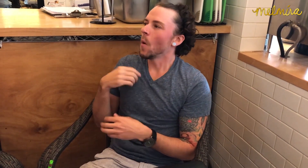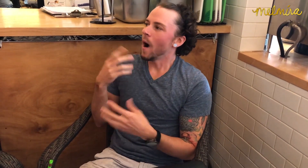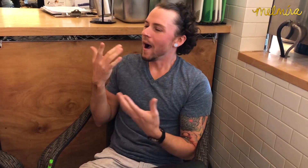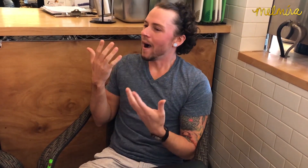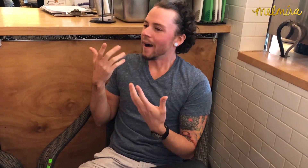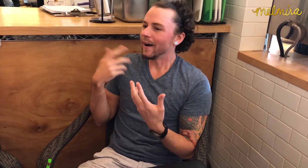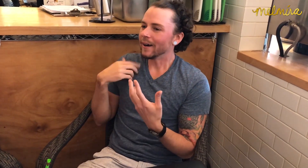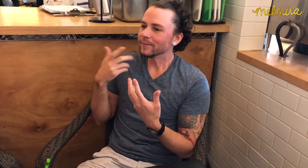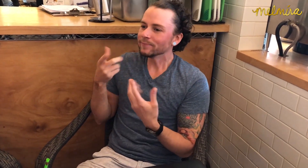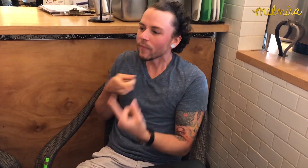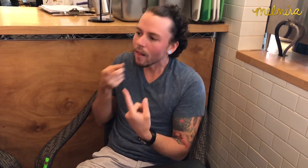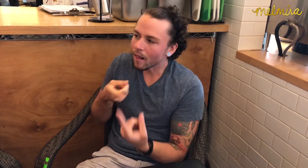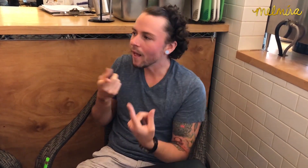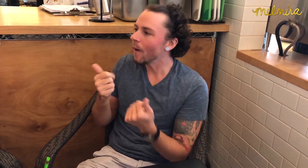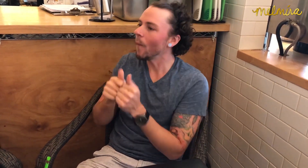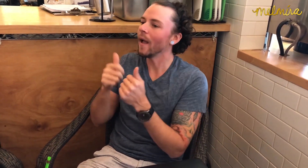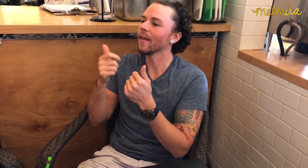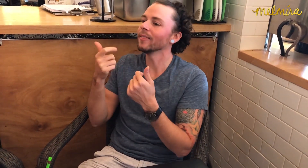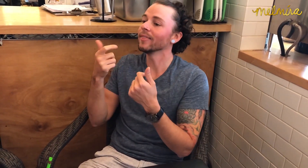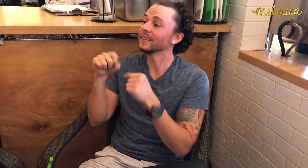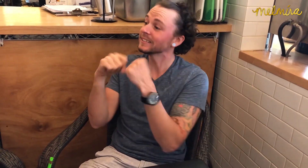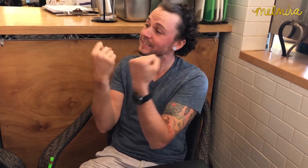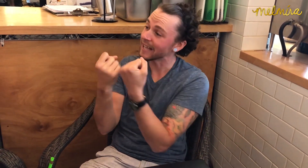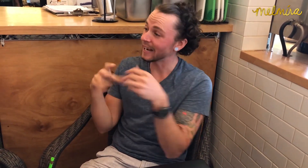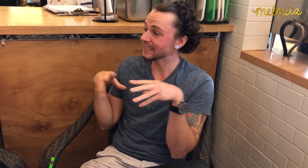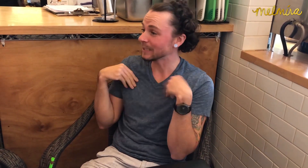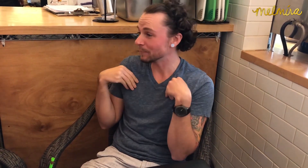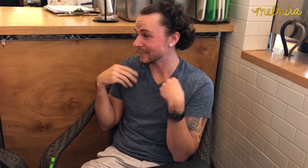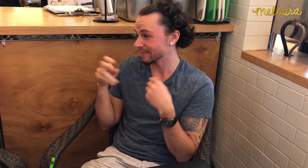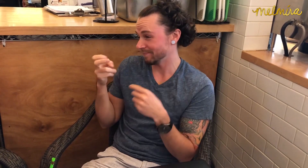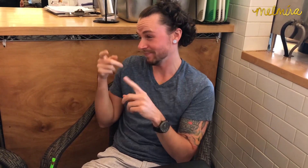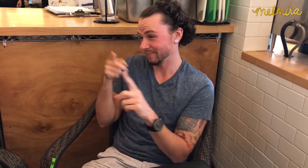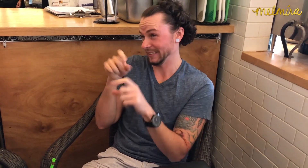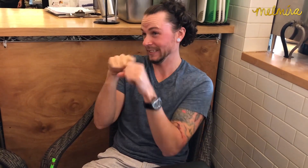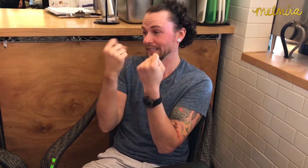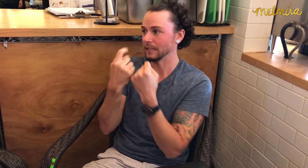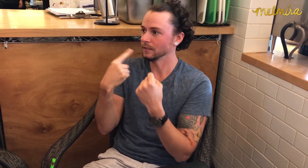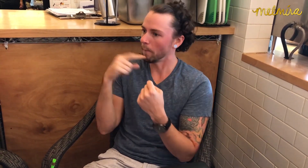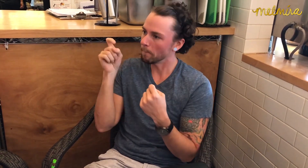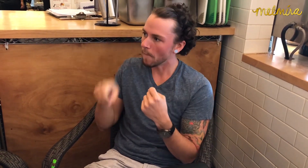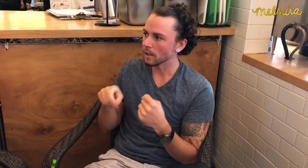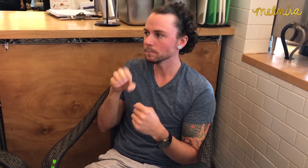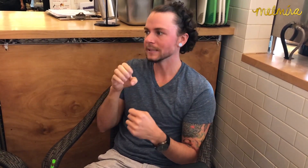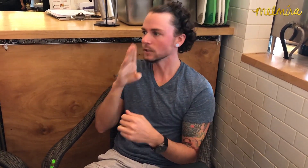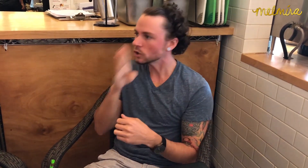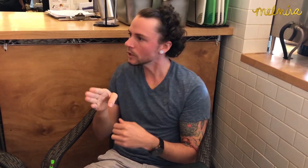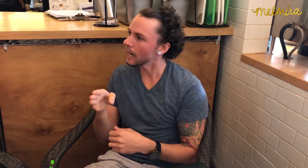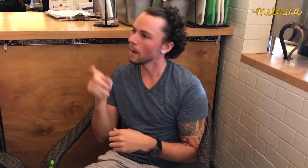so I struggled with being accepted by society. Society says that I must be straight